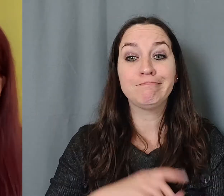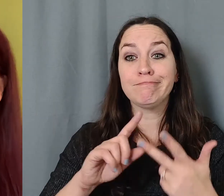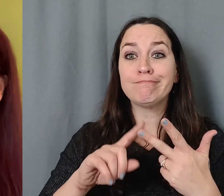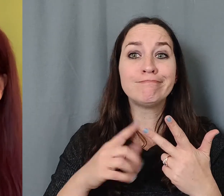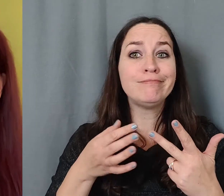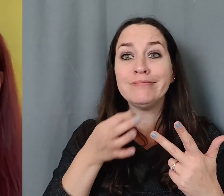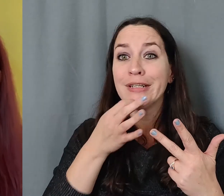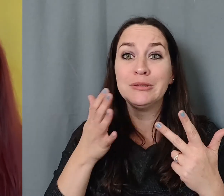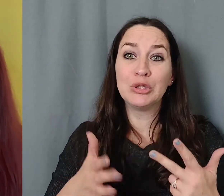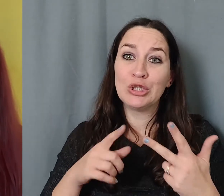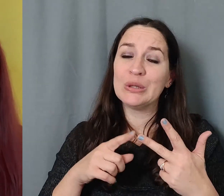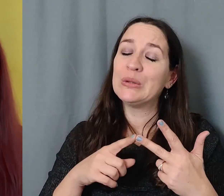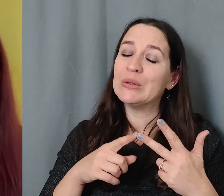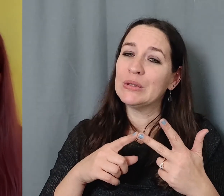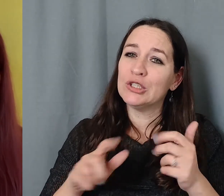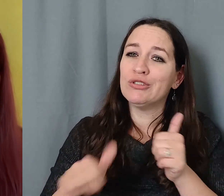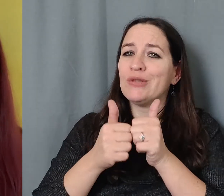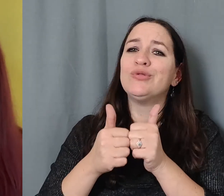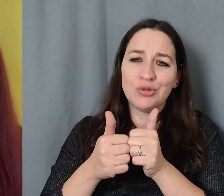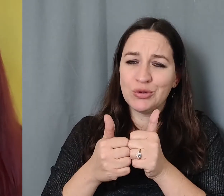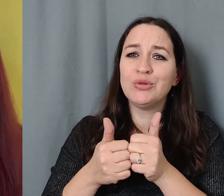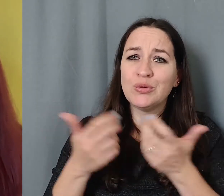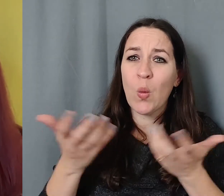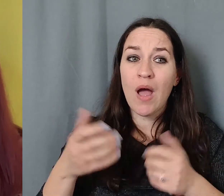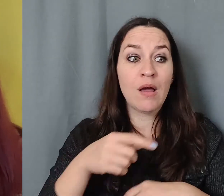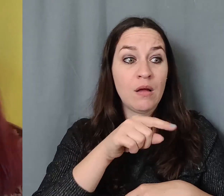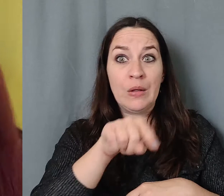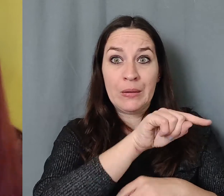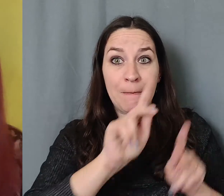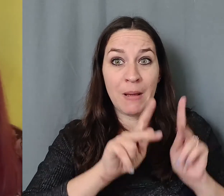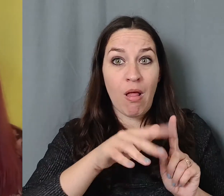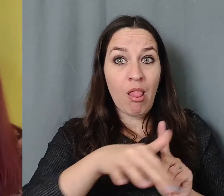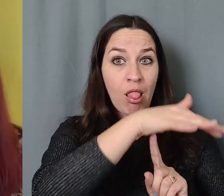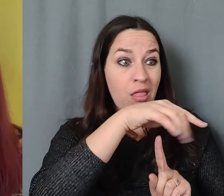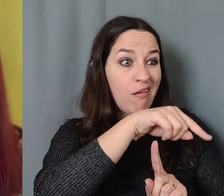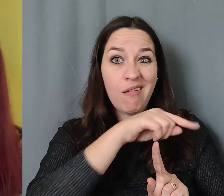Being an expert can be really difficult, too. If you are surrounded by people who are not an expert in what you're working on.